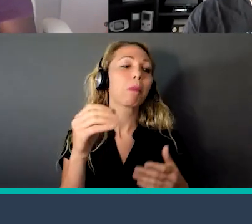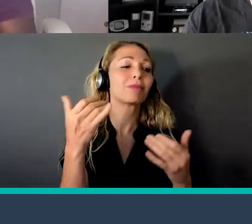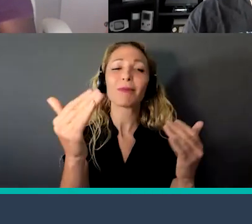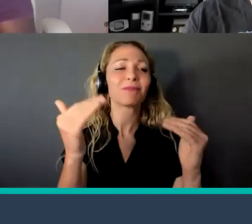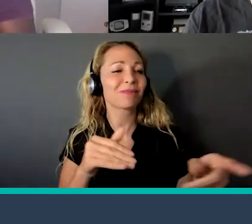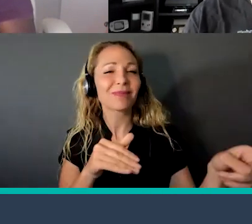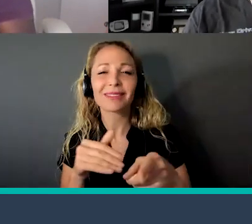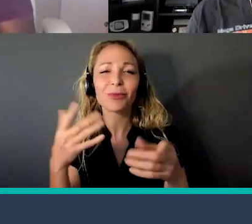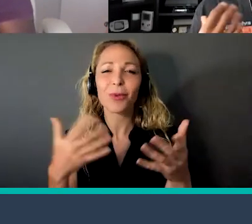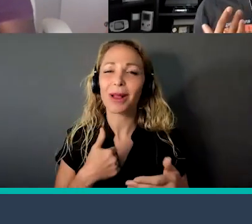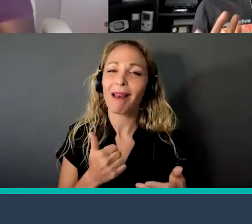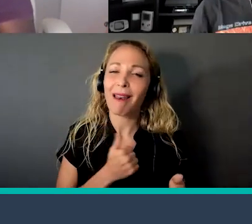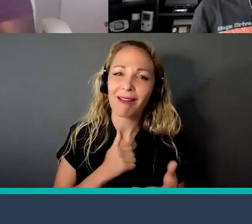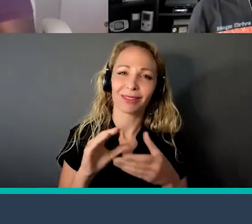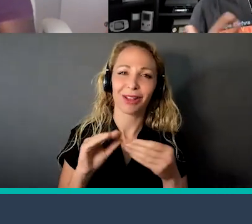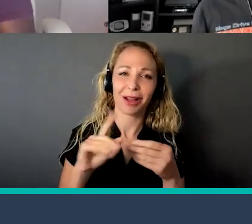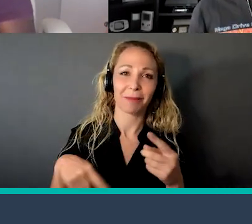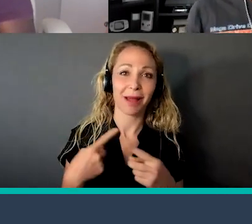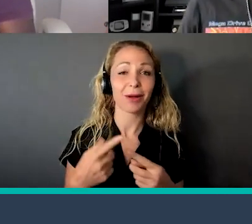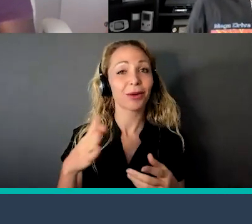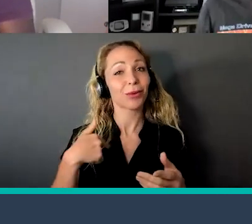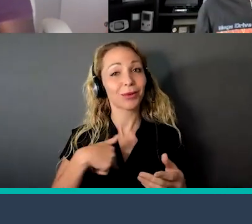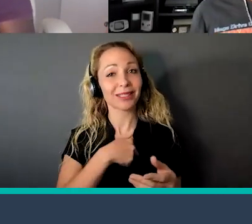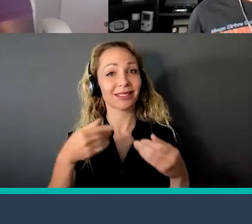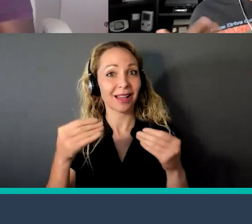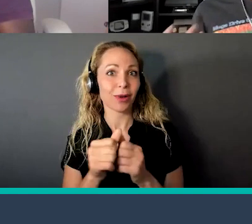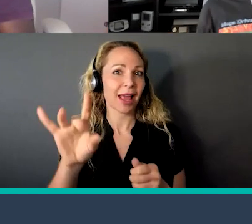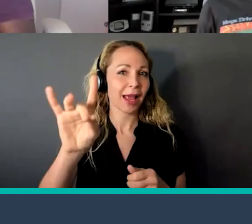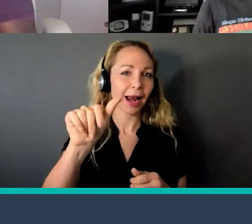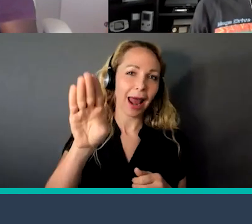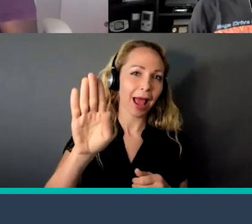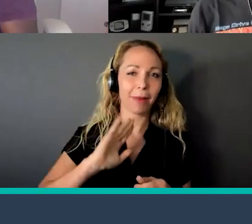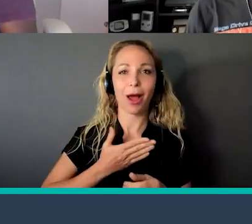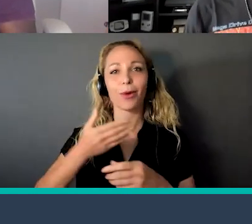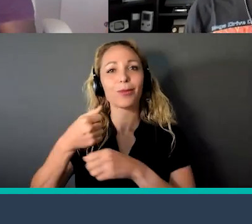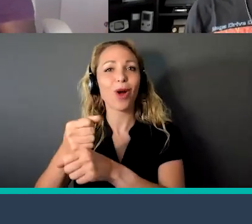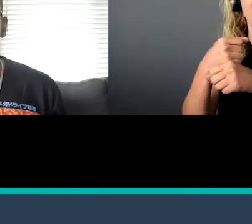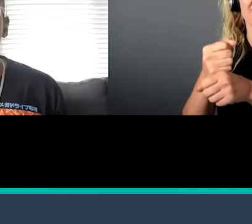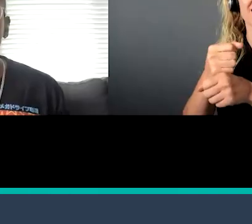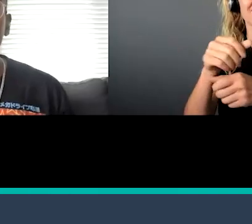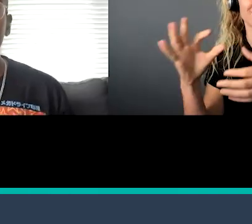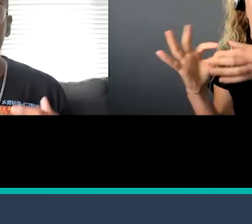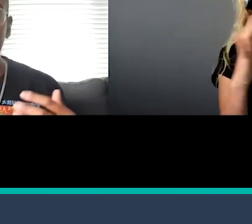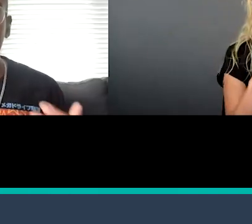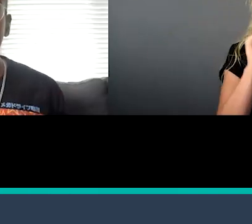WE SELL, WITH A8 LABS WE SELL AND BUILD DIFFERENT